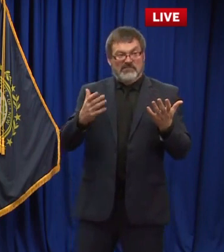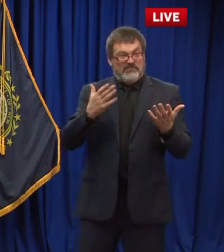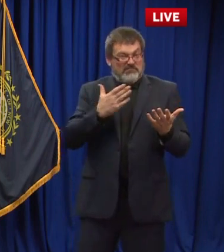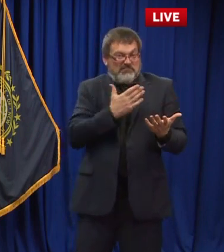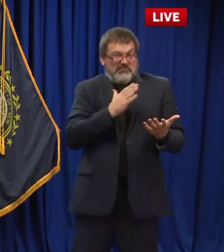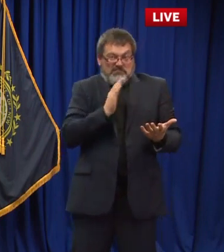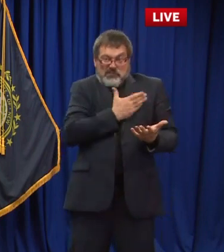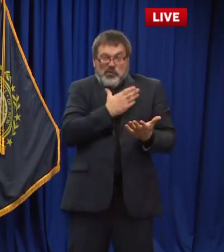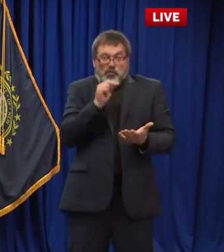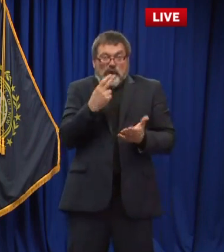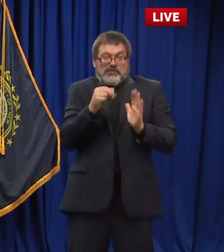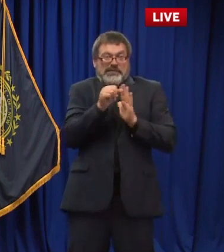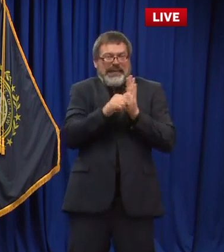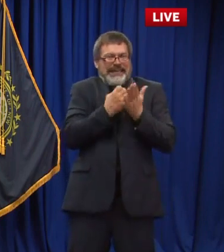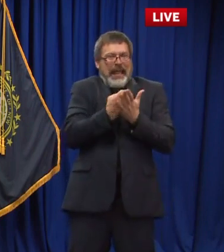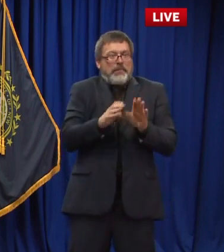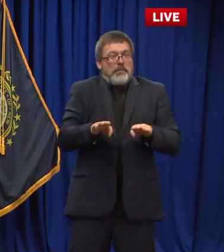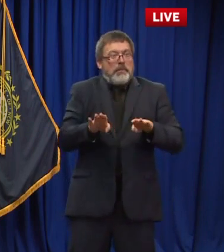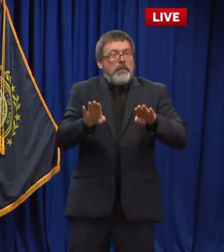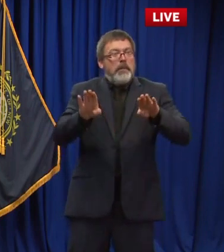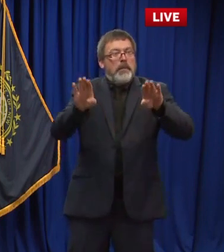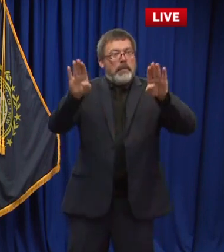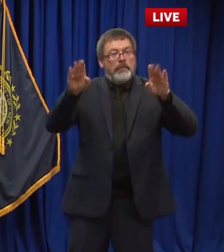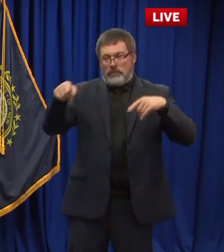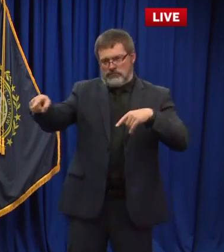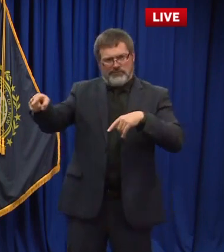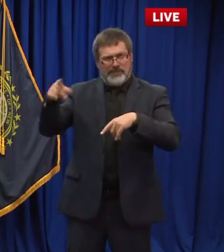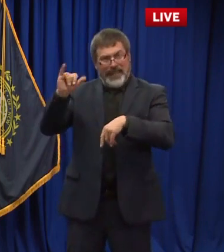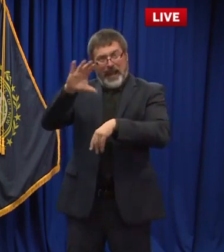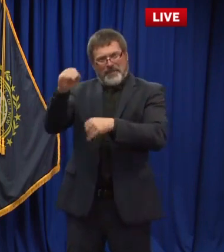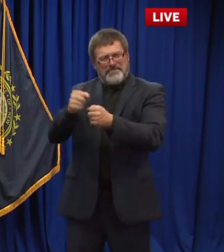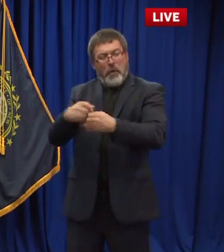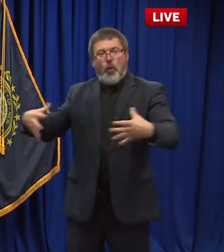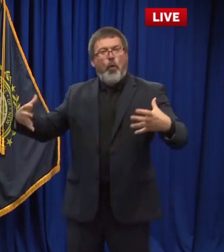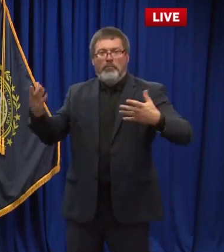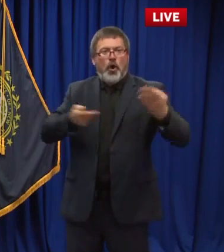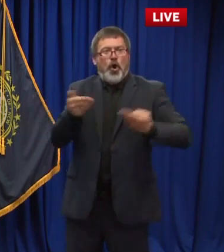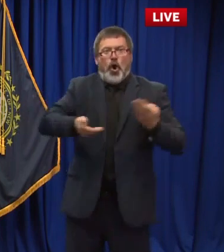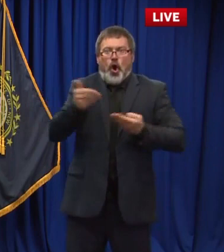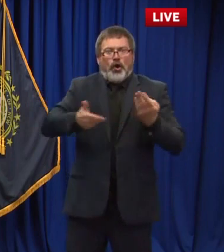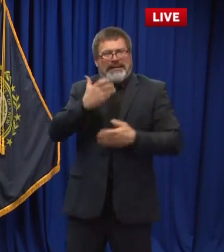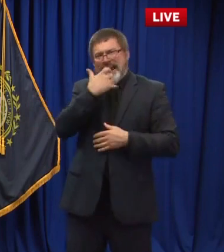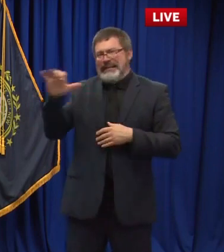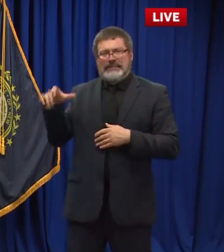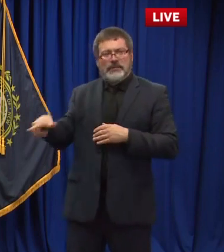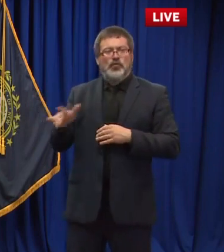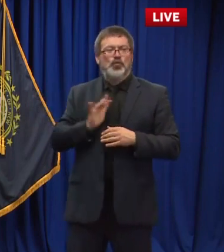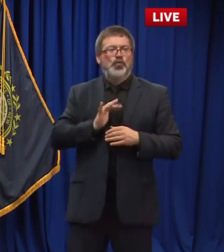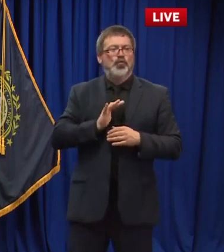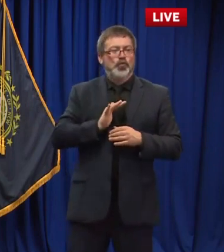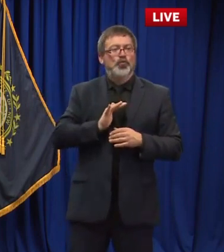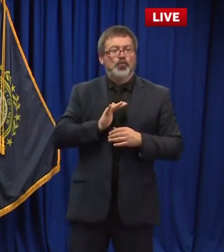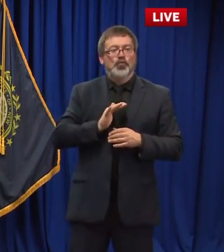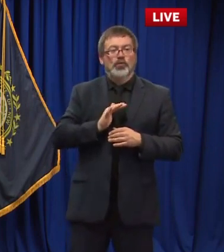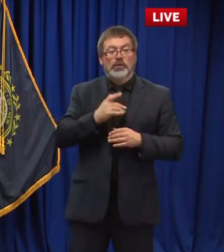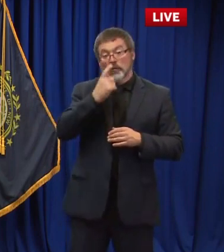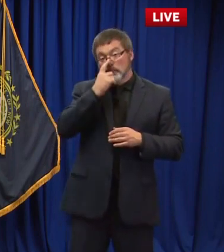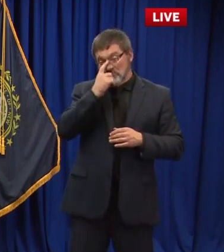THERE ARE REALLY GOOD SCIENCE, NOT THAT THE ECONOMY IS COMING BACK, THAT THERE IS OPPORTUNITY THAT WAS NOT THERE SIX MONTHS AGO.